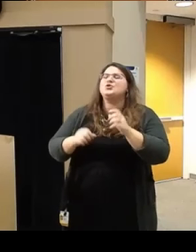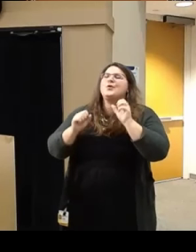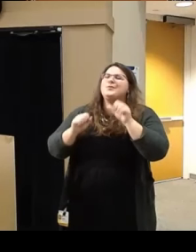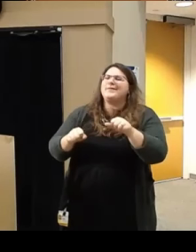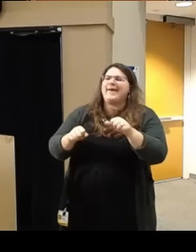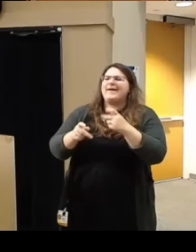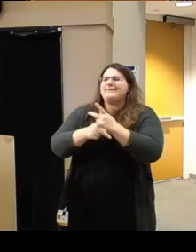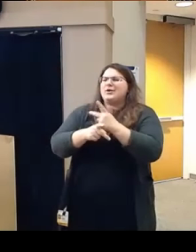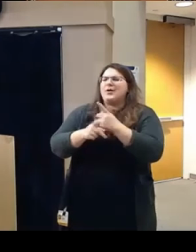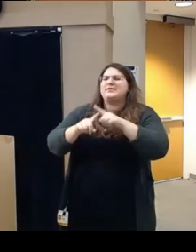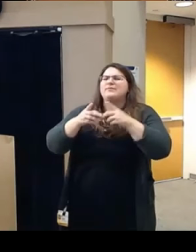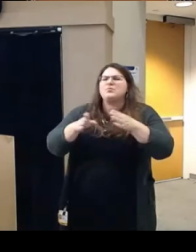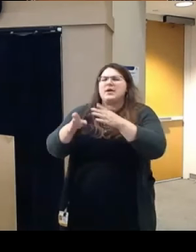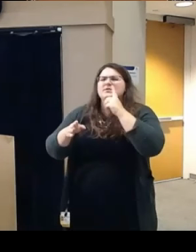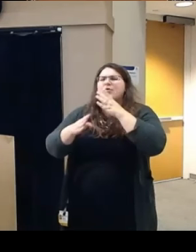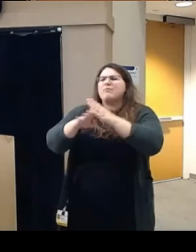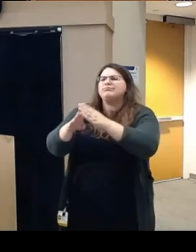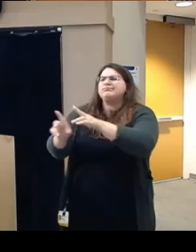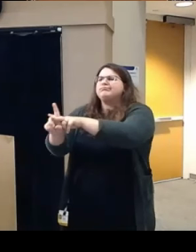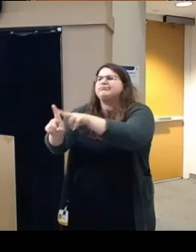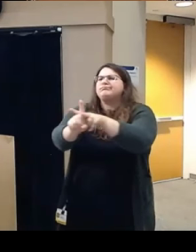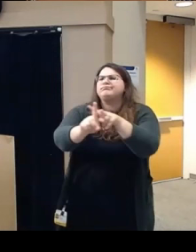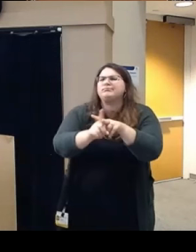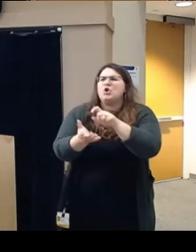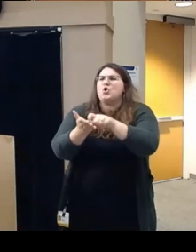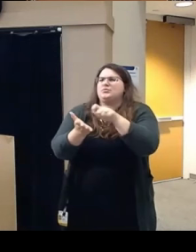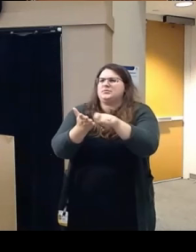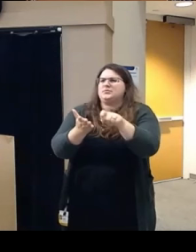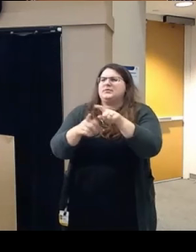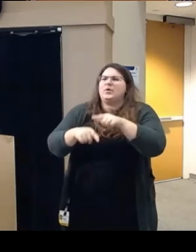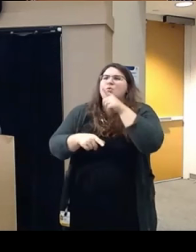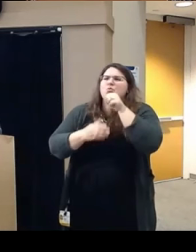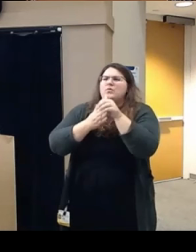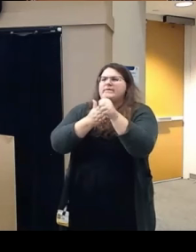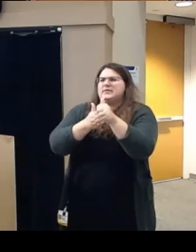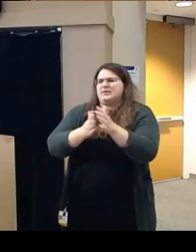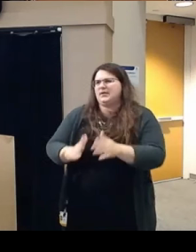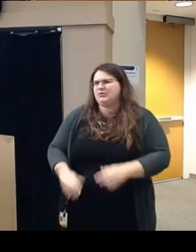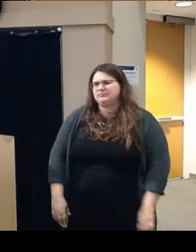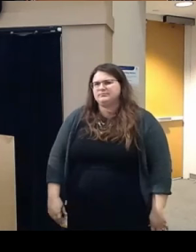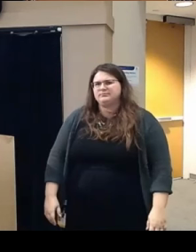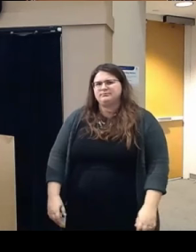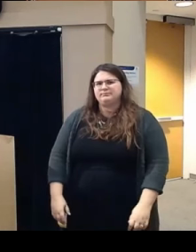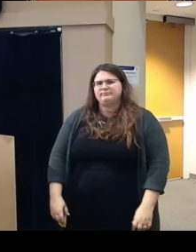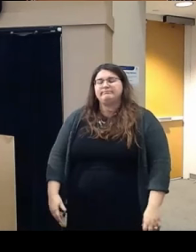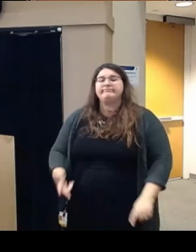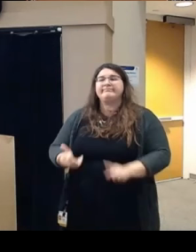facilitators all right and then the last piece um that comes with the module are safety checks